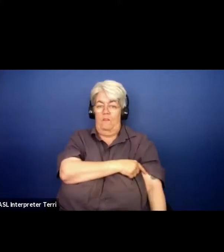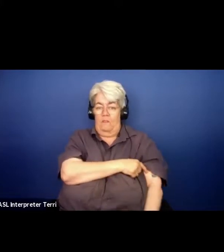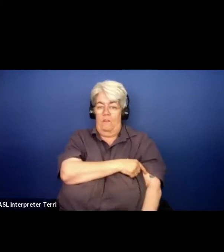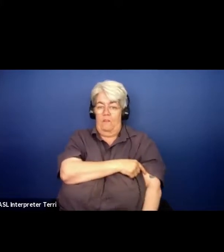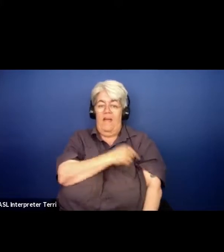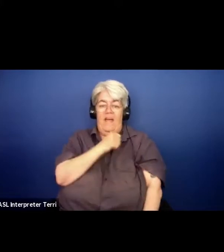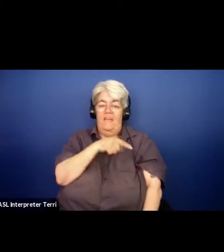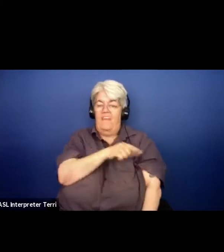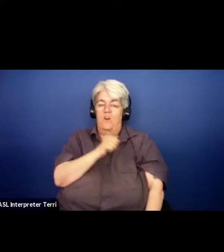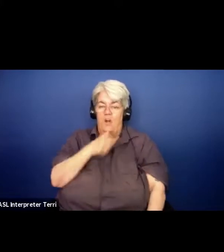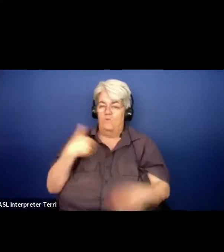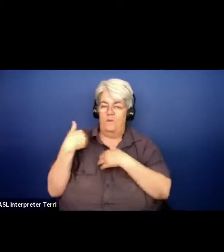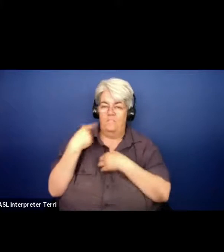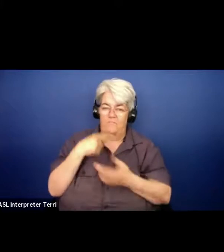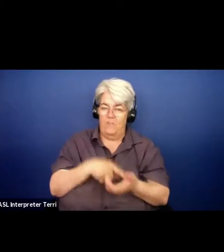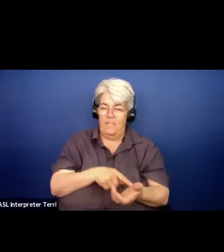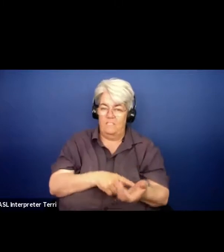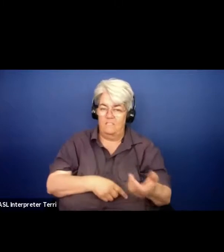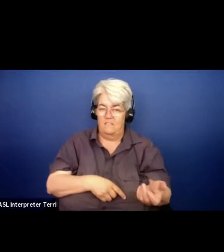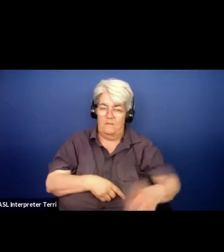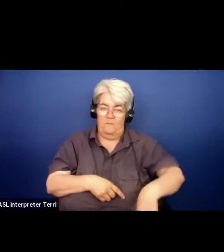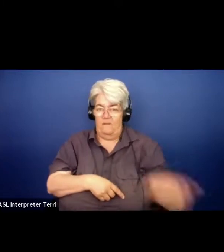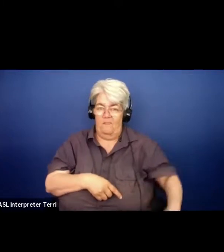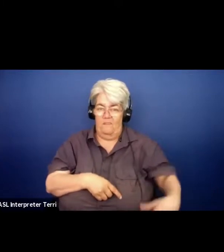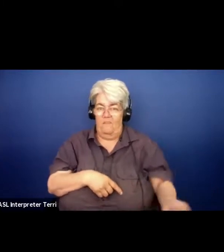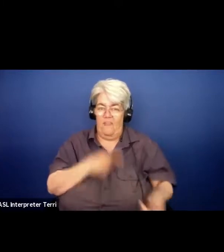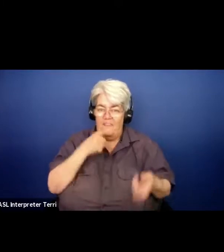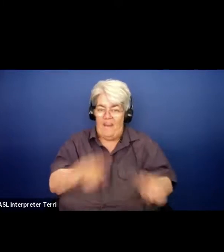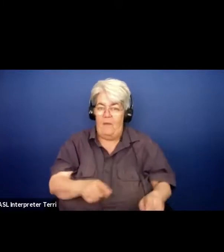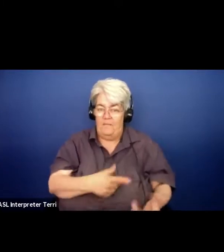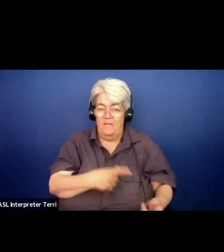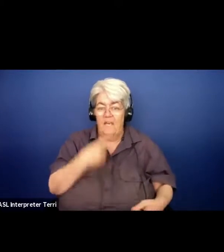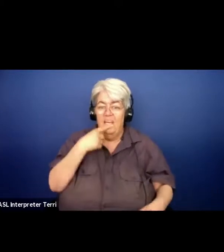for that. If you have cognitive and behavioral